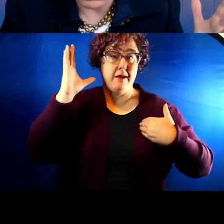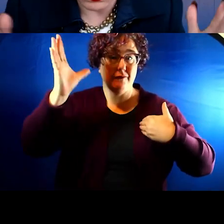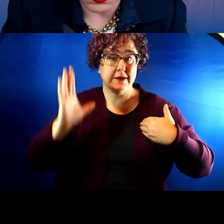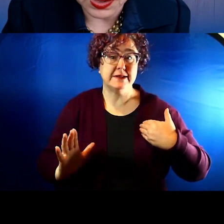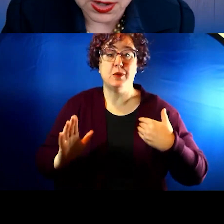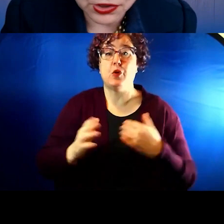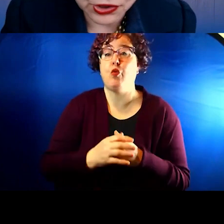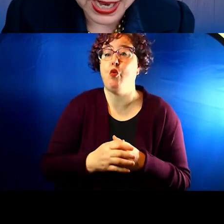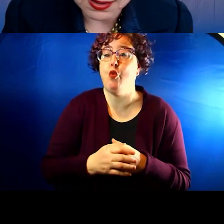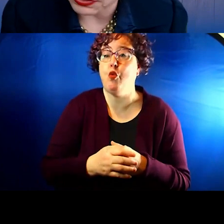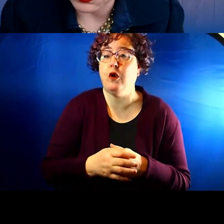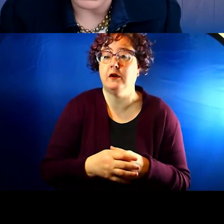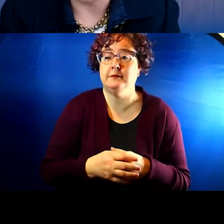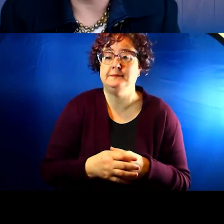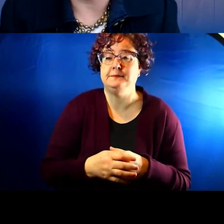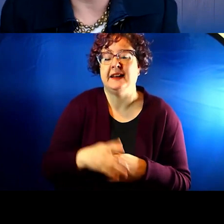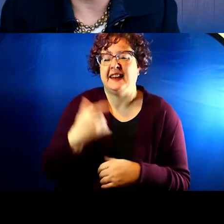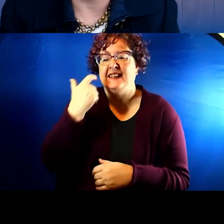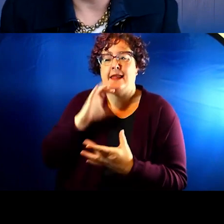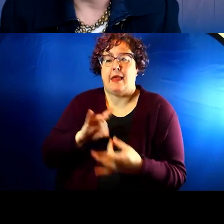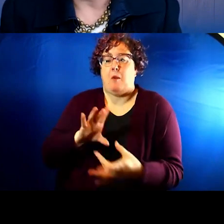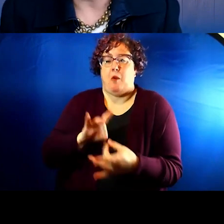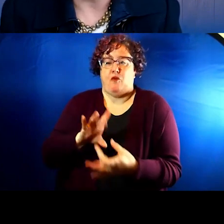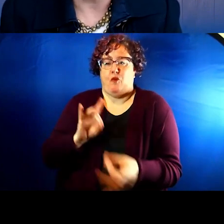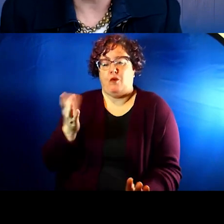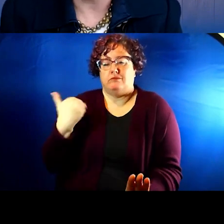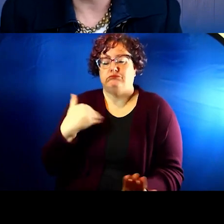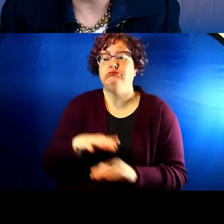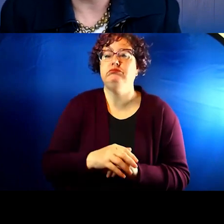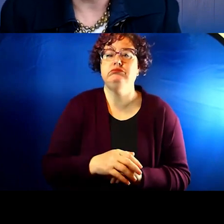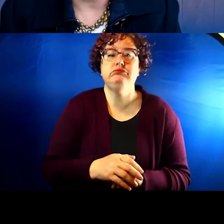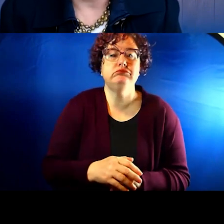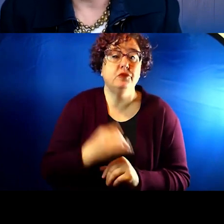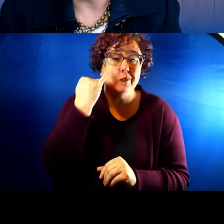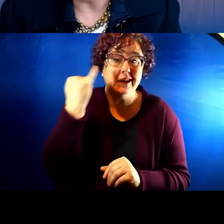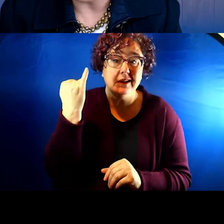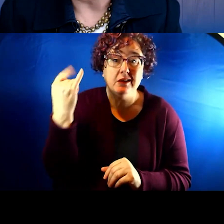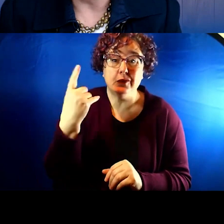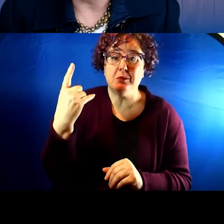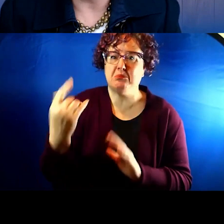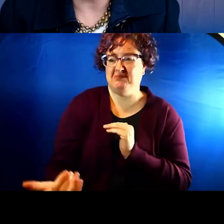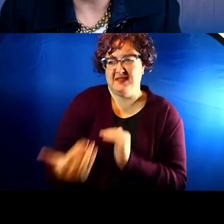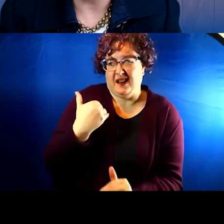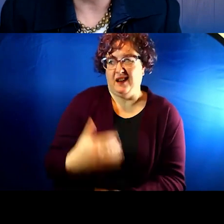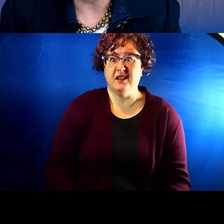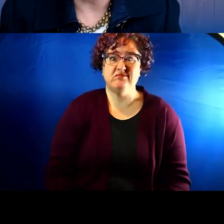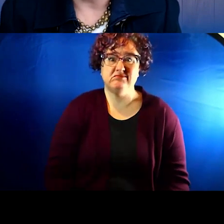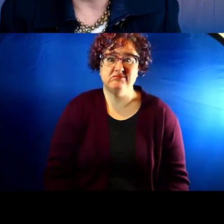YOU WERE NOT ON JUST YET, WHICH IS UNDERSTANDABLE, IF YOU HAVE AN IDEA FOR SOMETHING, SEND IT IN. WE WOULD LOVE TO HEAR FROM YOU.